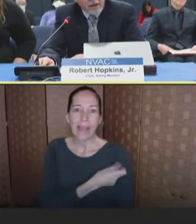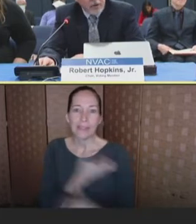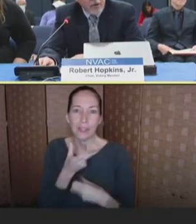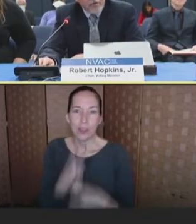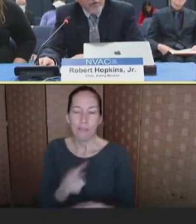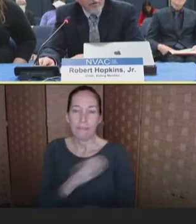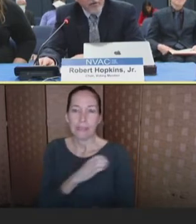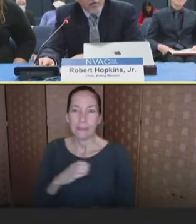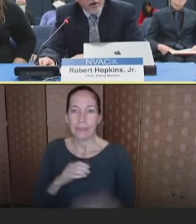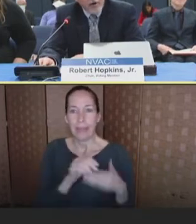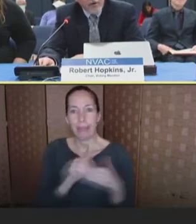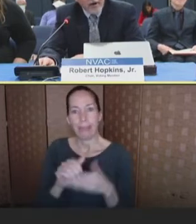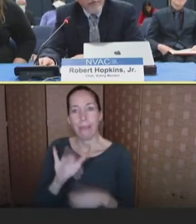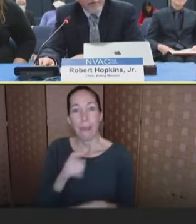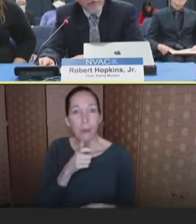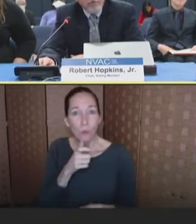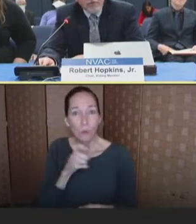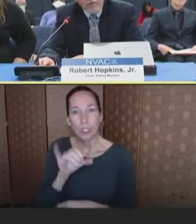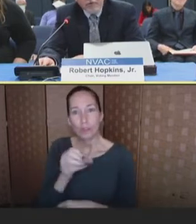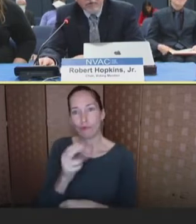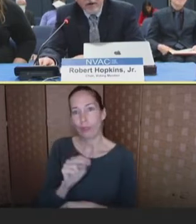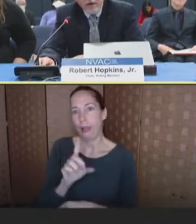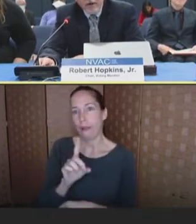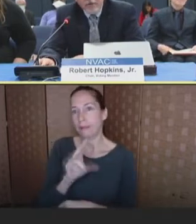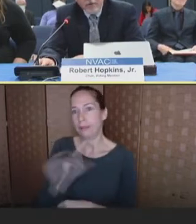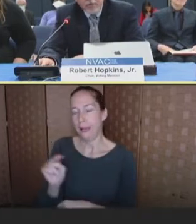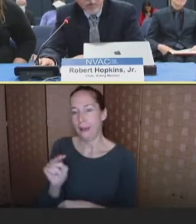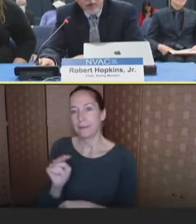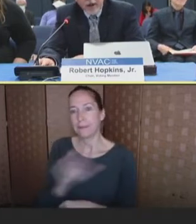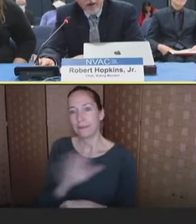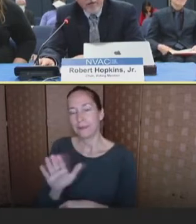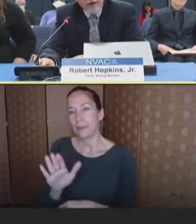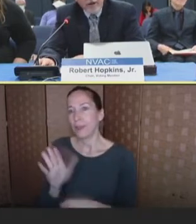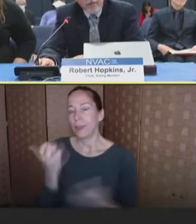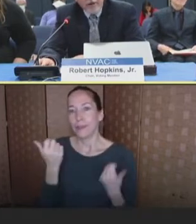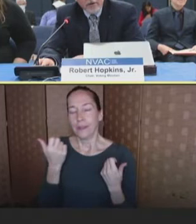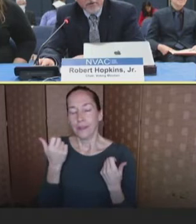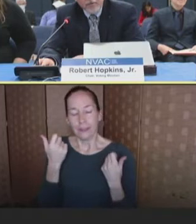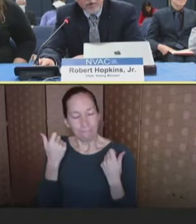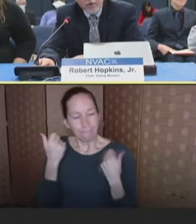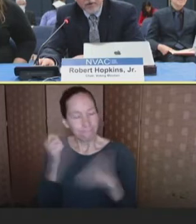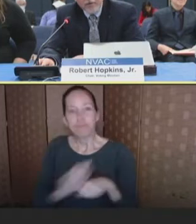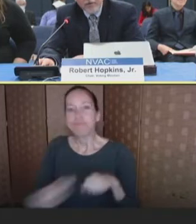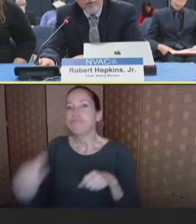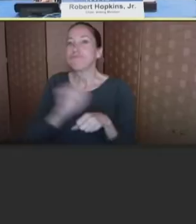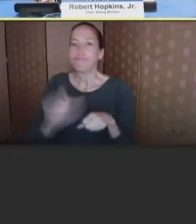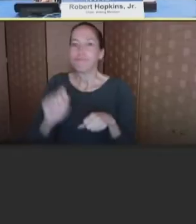Thank you all for your great efforts to get this report out and we'll get this forwarded to the Secretary.